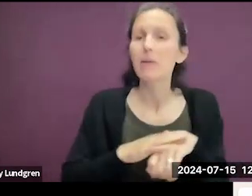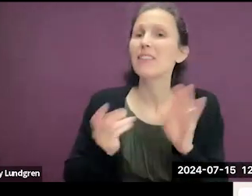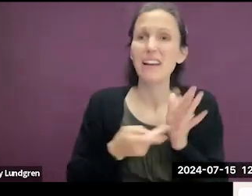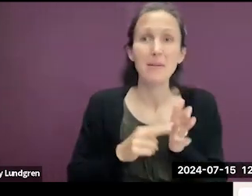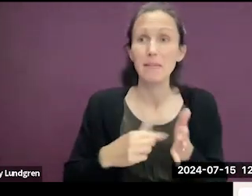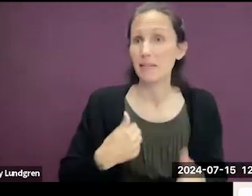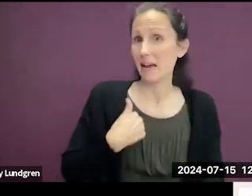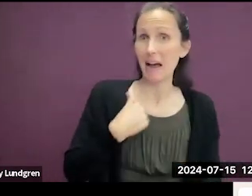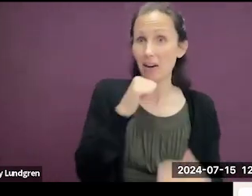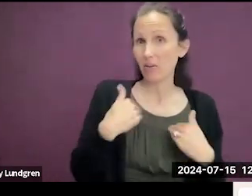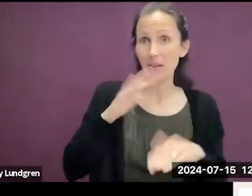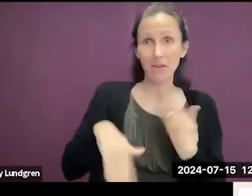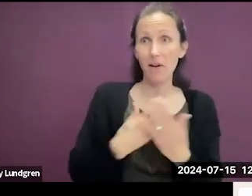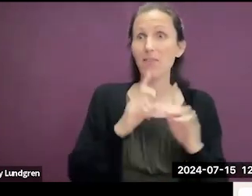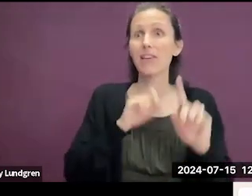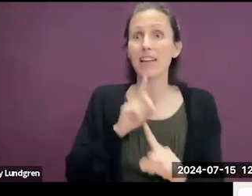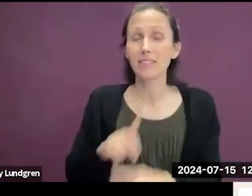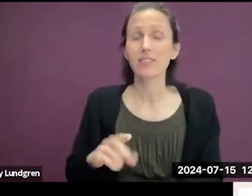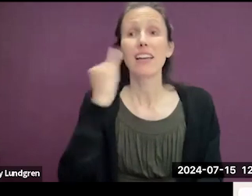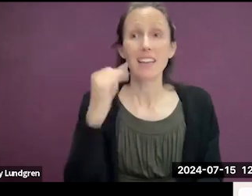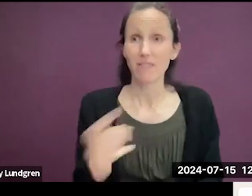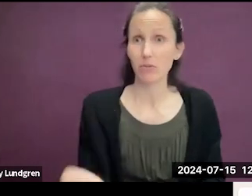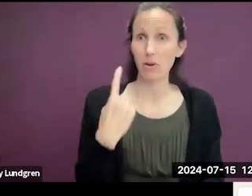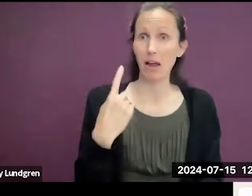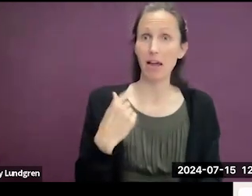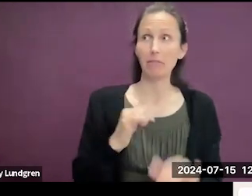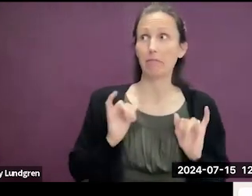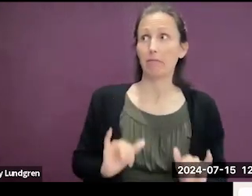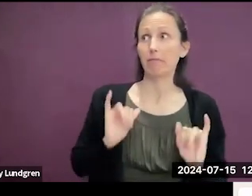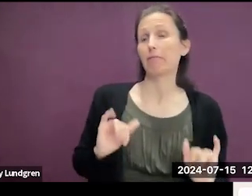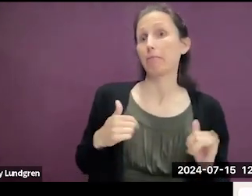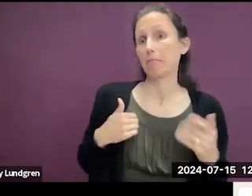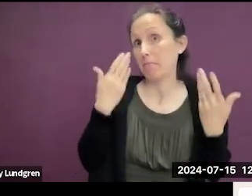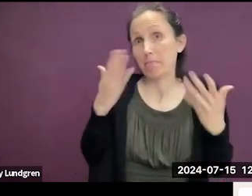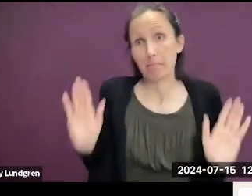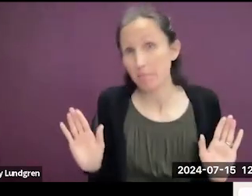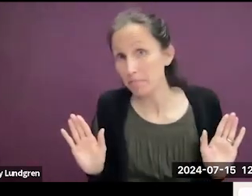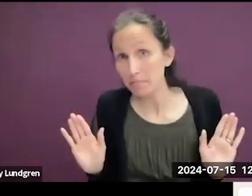So it's very probable that you may ask me some questions today that I just am not gonna be able to answer.